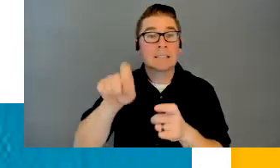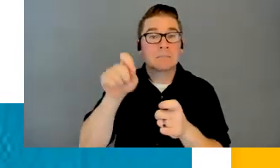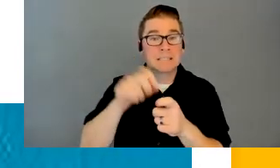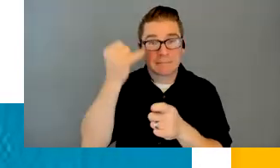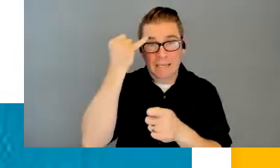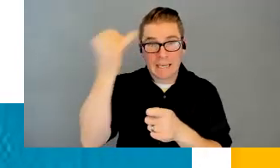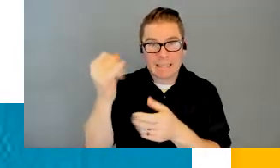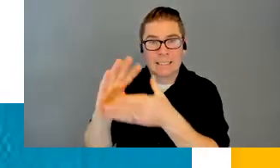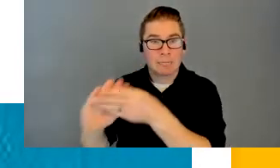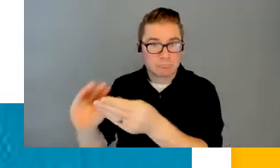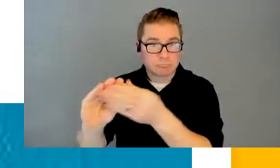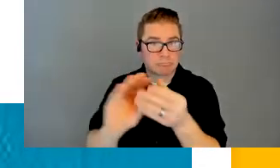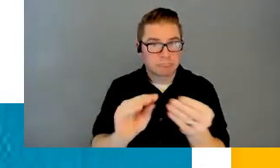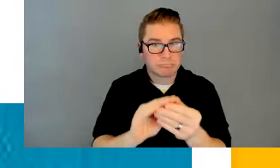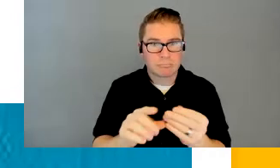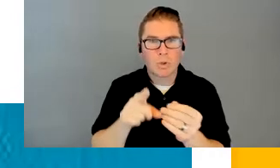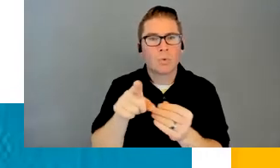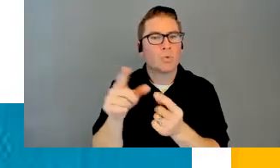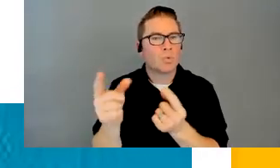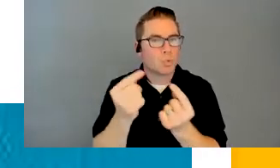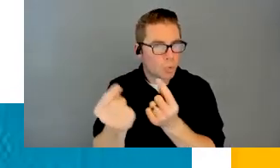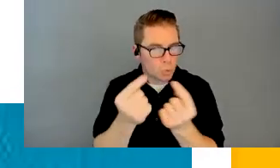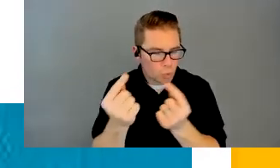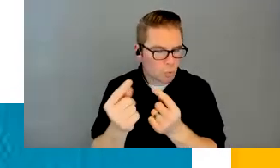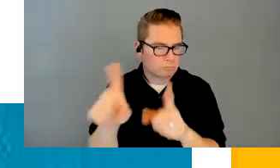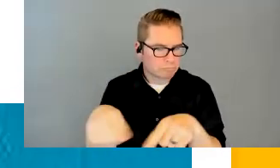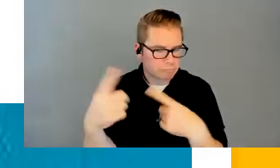that you do that have worked really well to build community,